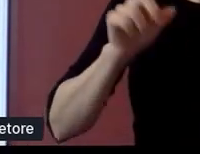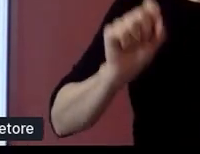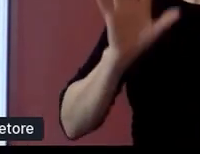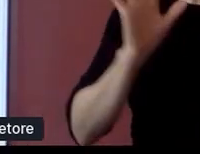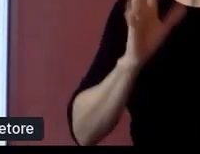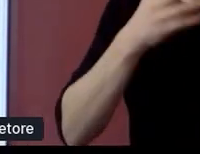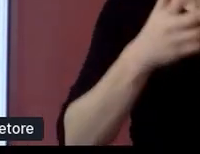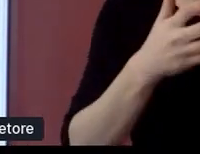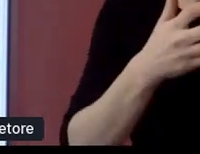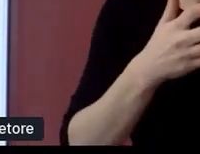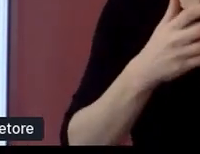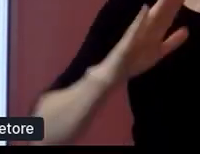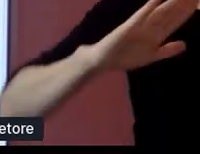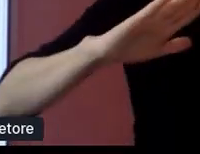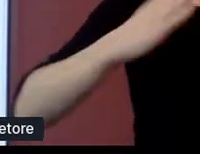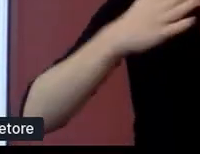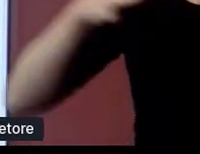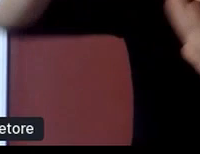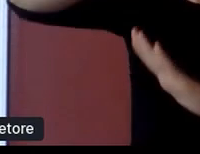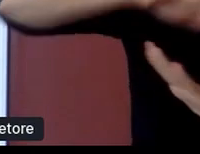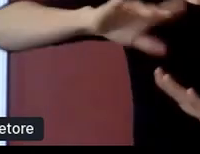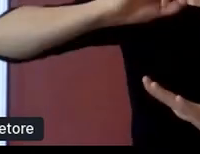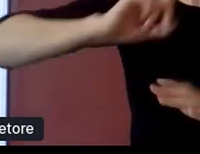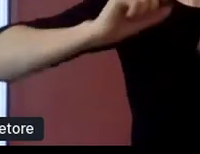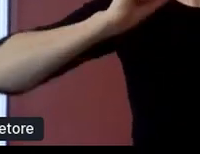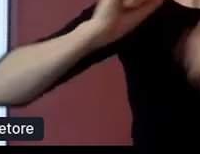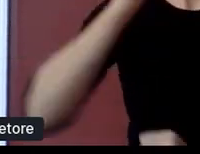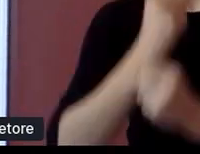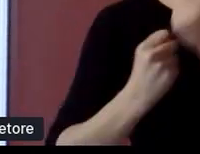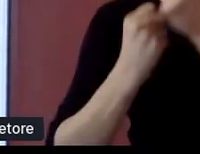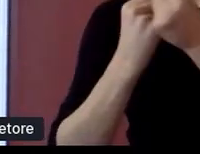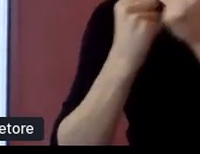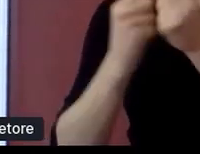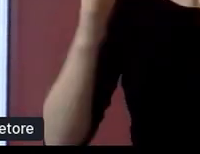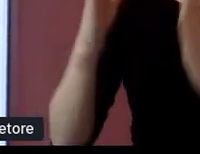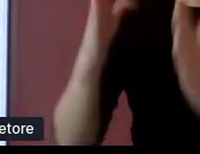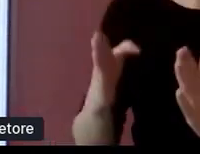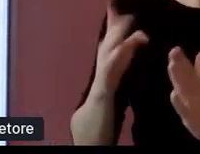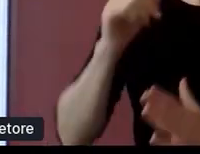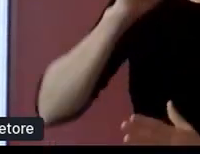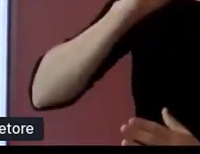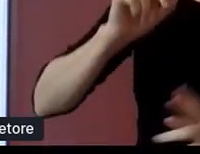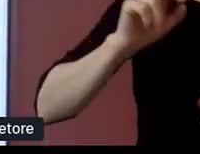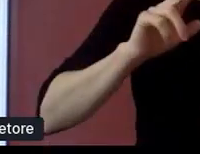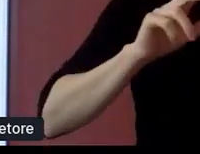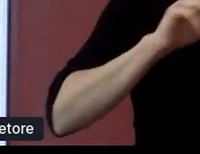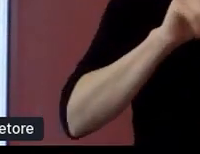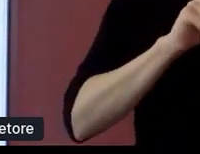In the community, she is a strong advocate for a historically underserved populations.